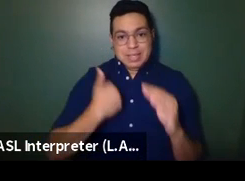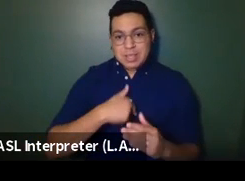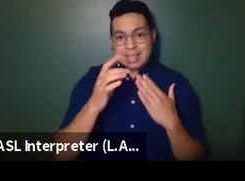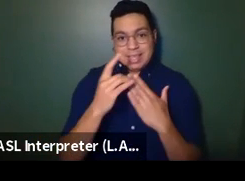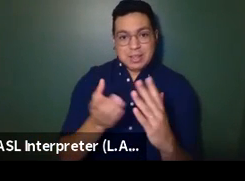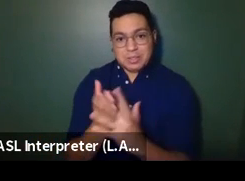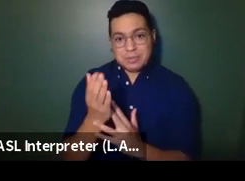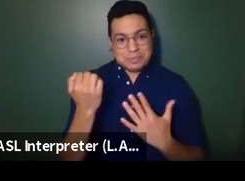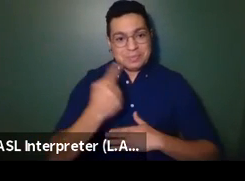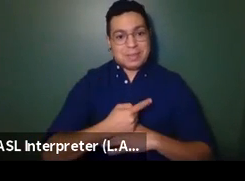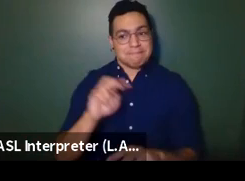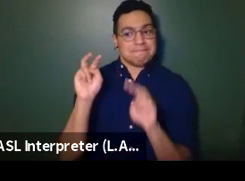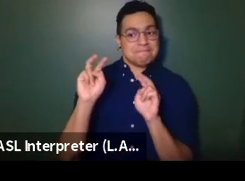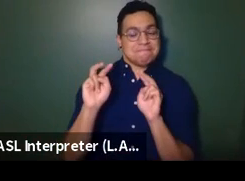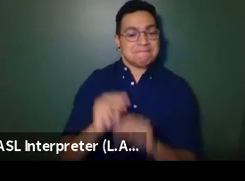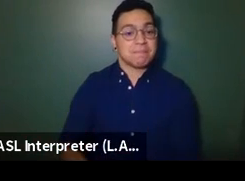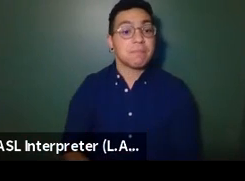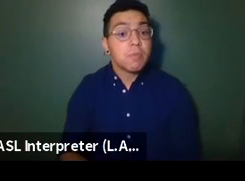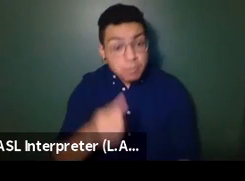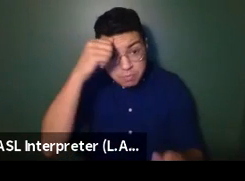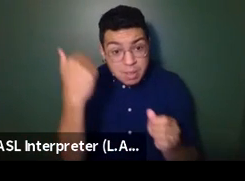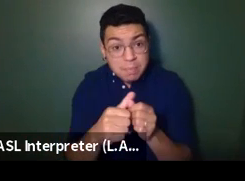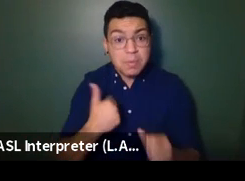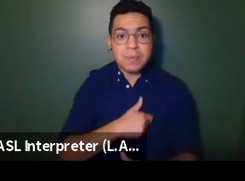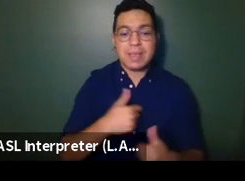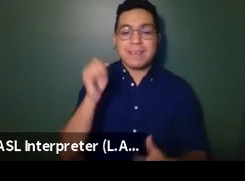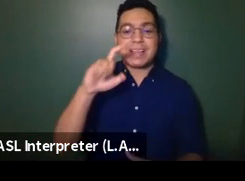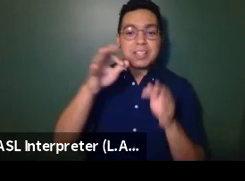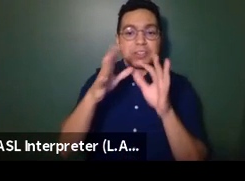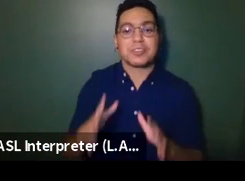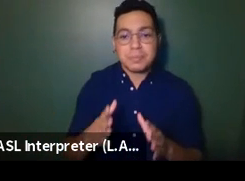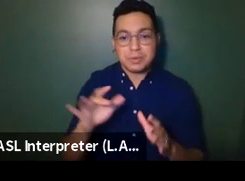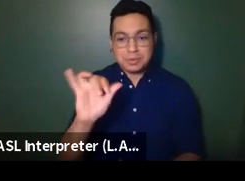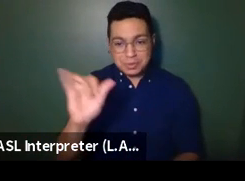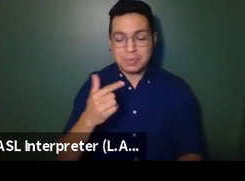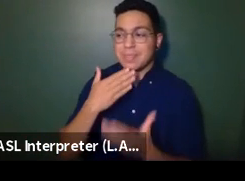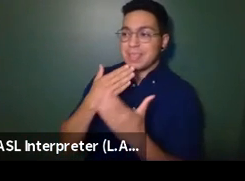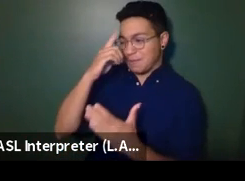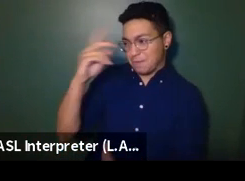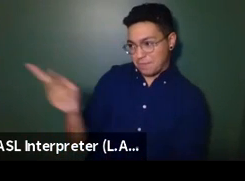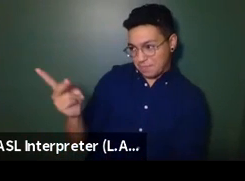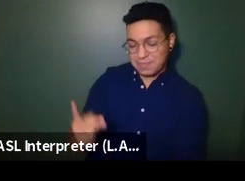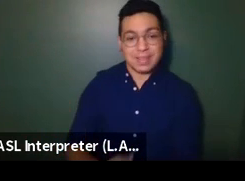Jeff Crawford: And also remember that the ASL interpreters are doing a great job. And we thank you for them. And thank you, Heather for doing closed caption.